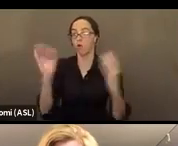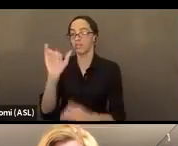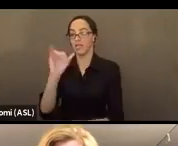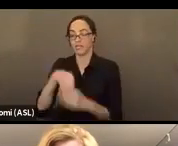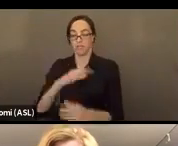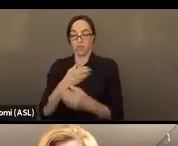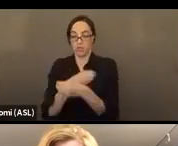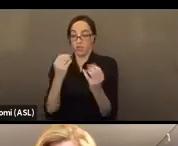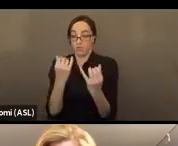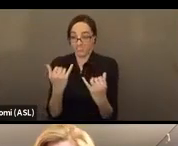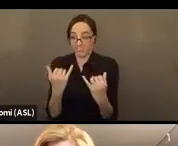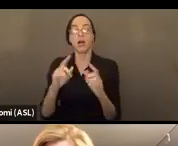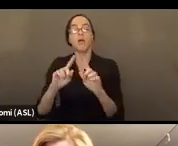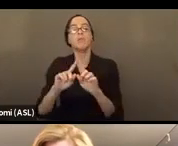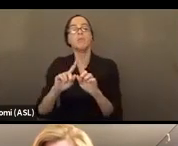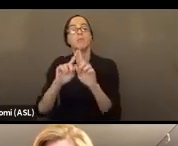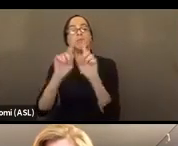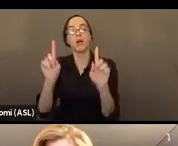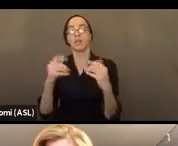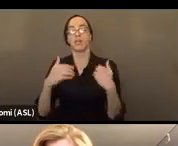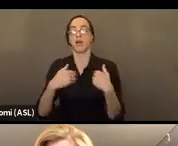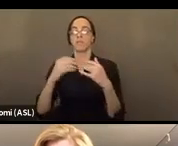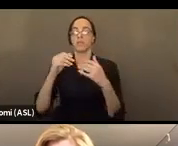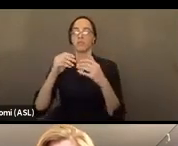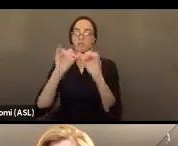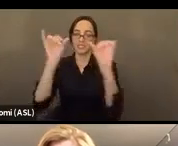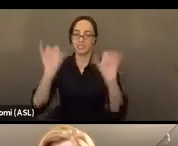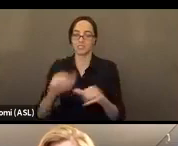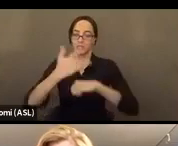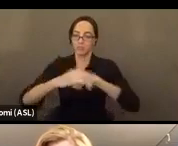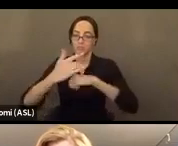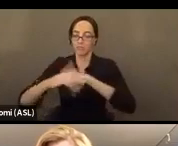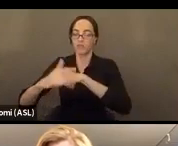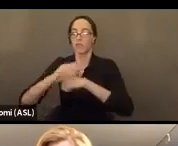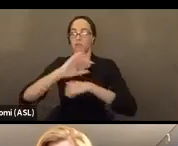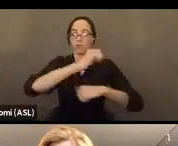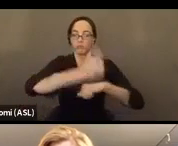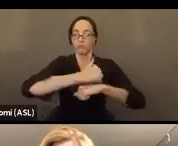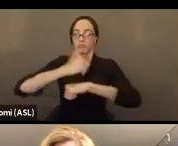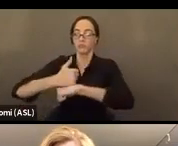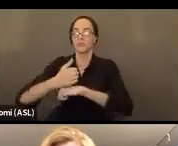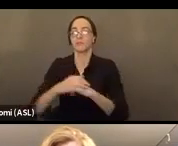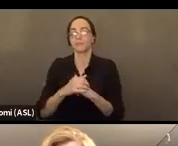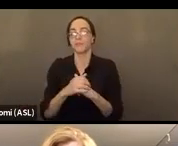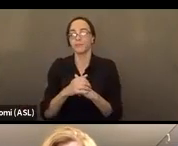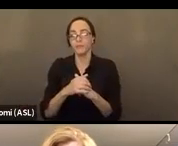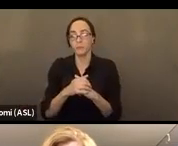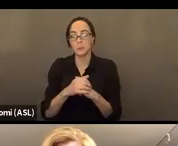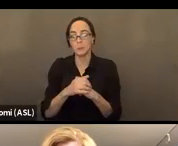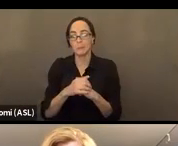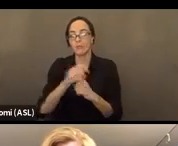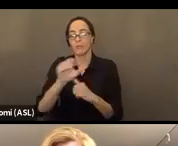but having those systems available the other thing that comes to mind is many people share